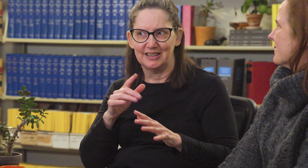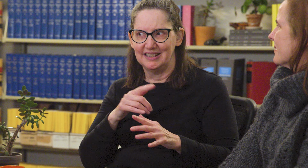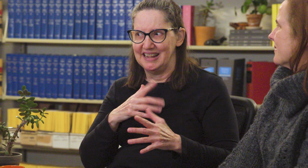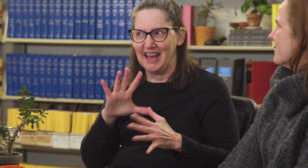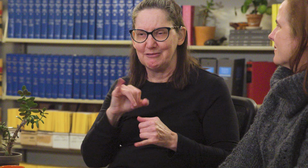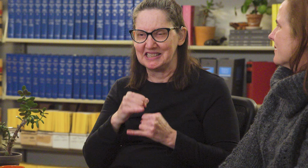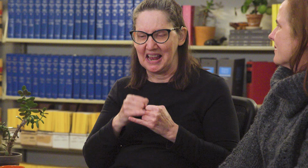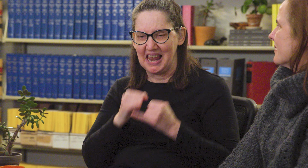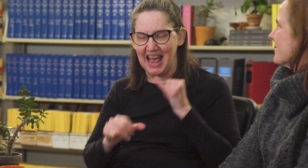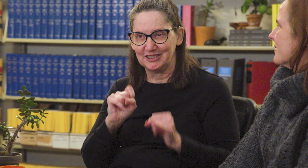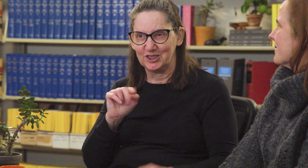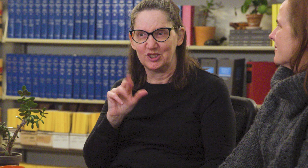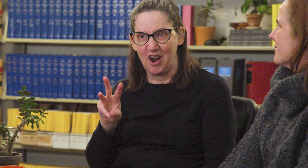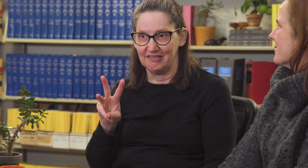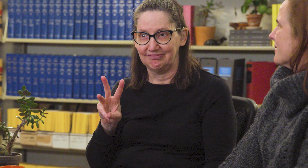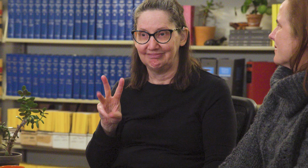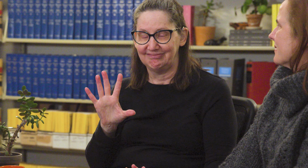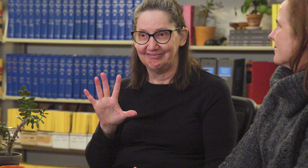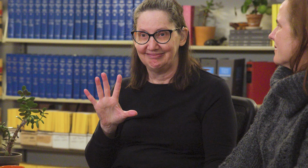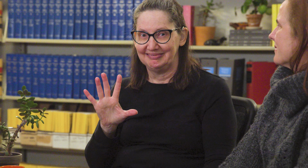That was the last straw.